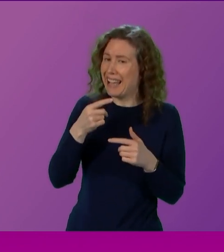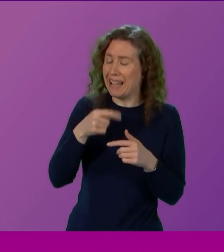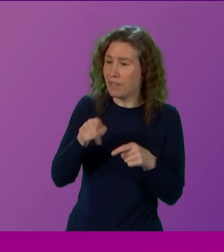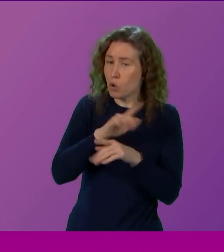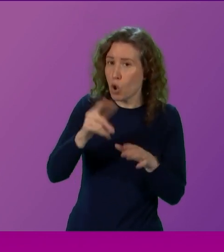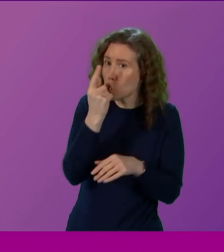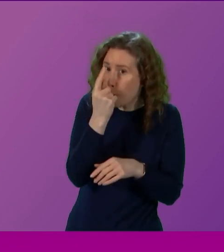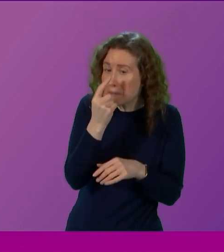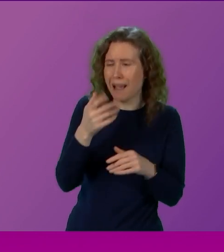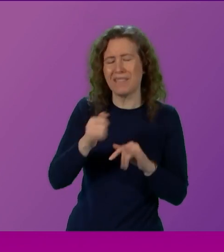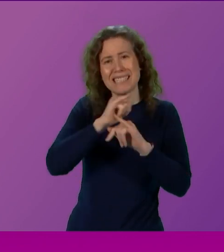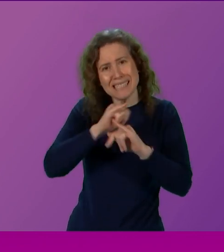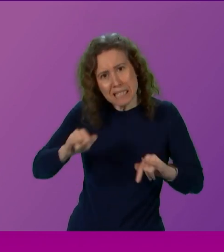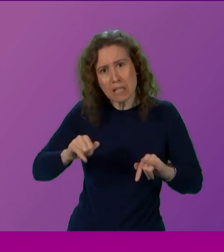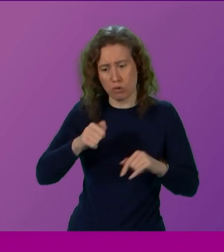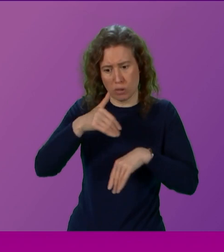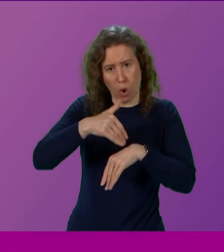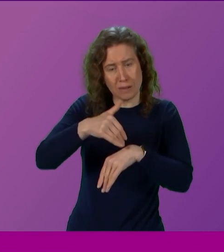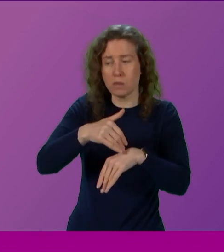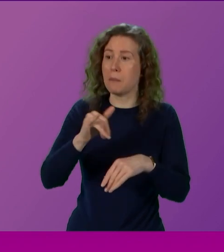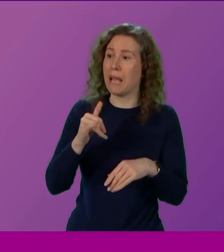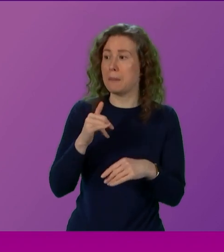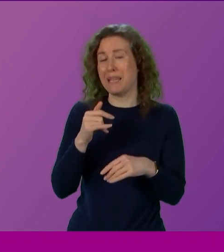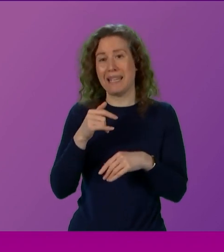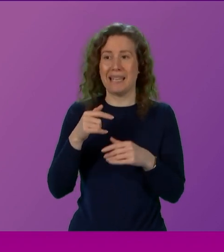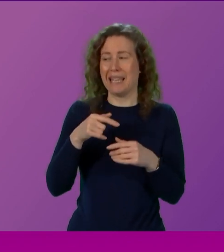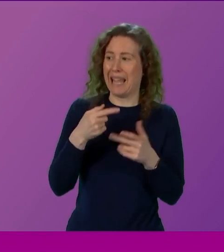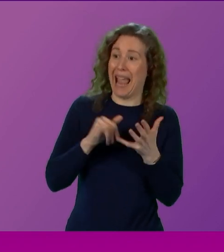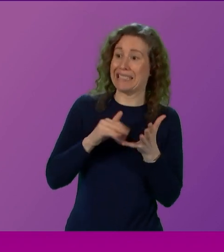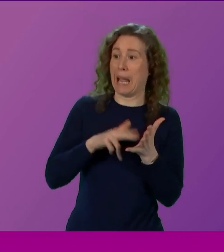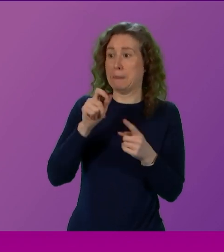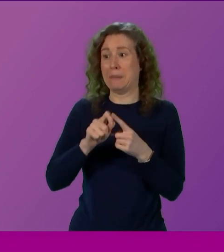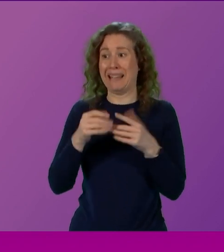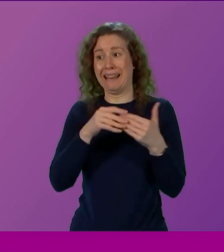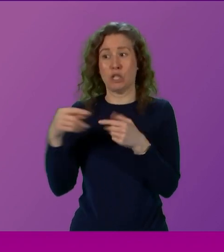consequences. Incompetence might be funny in a Scottish National Party leadership debate, but